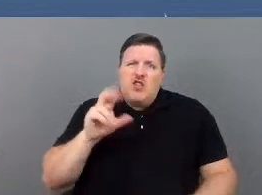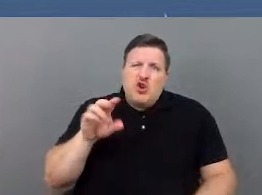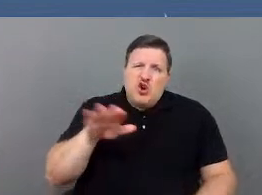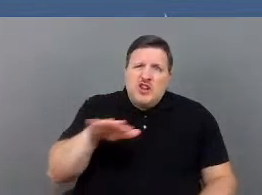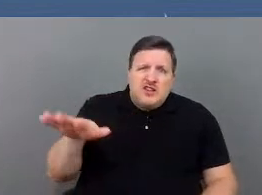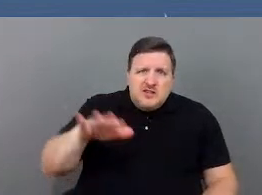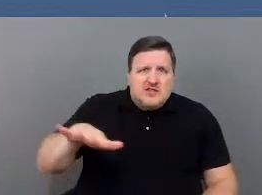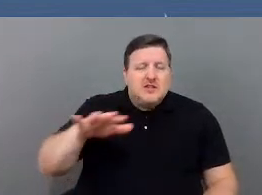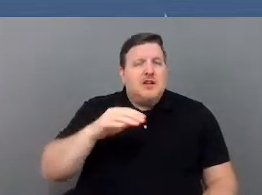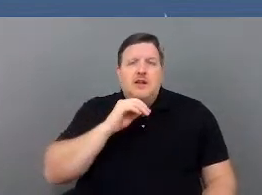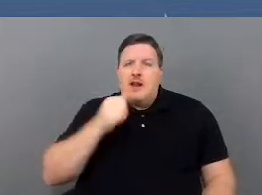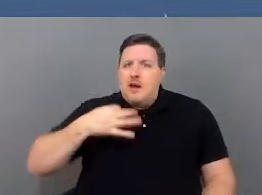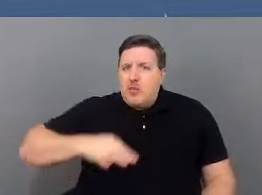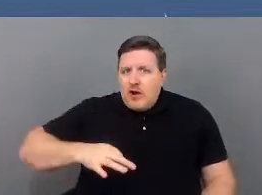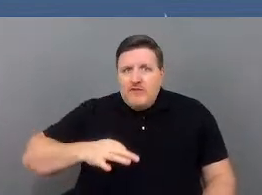MANY OF THEM ARE ALSO ILLEGALLY MISS CLASSIFIED AS